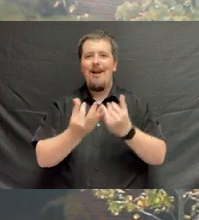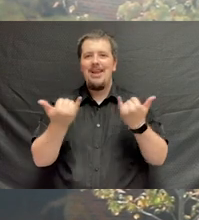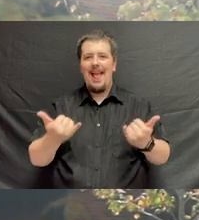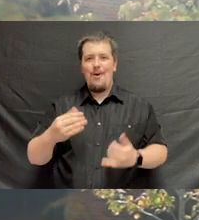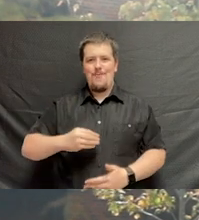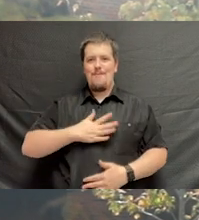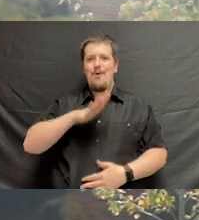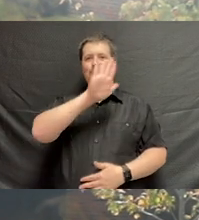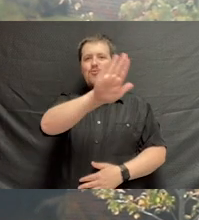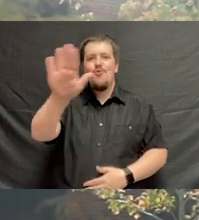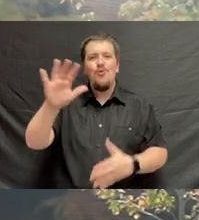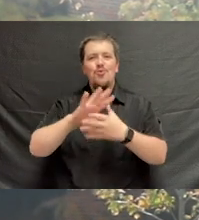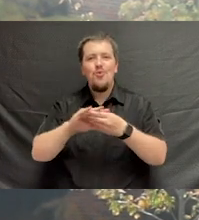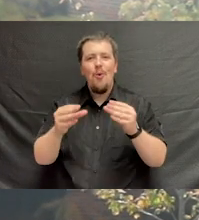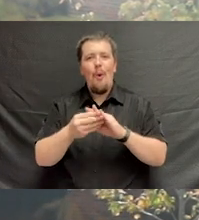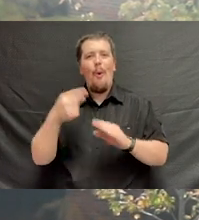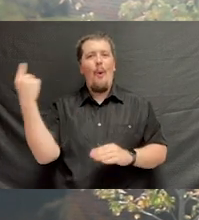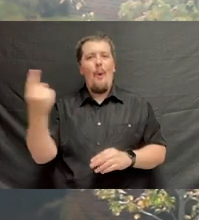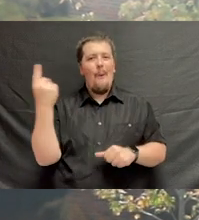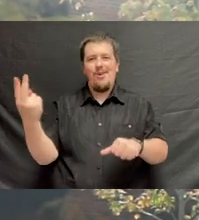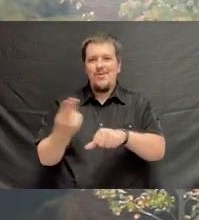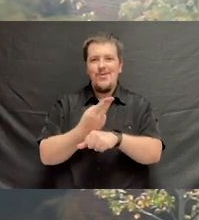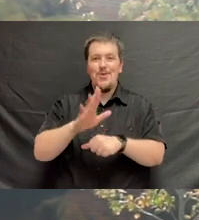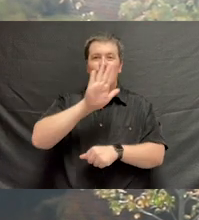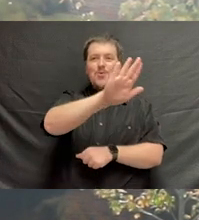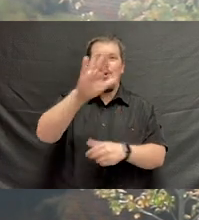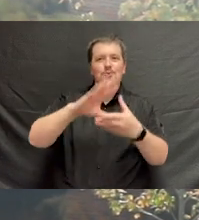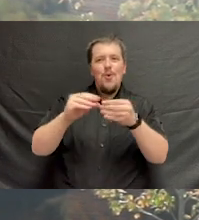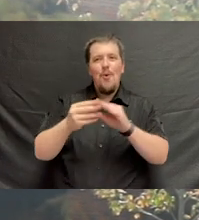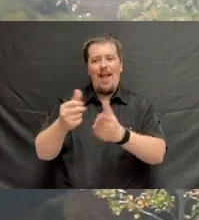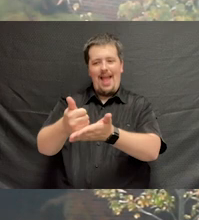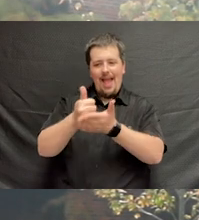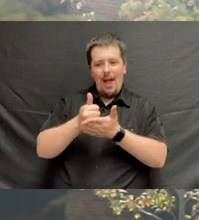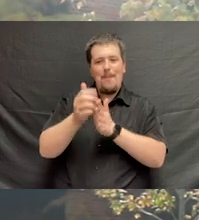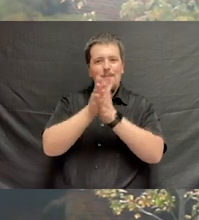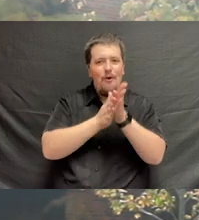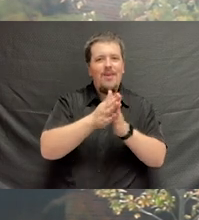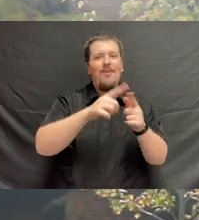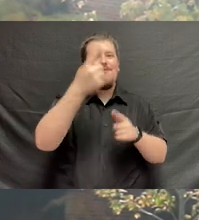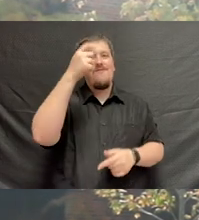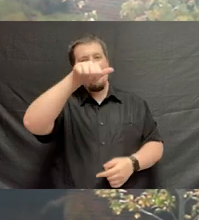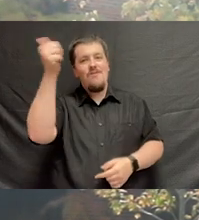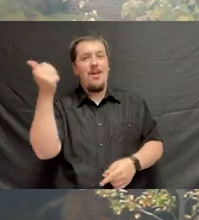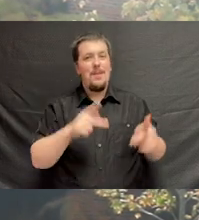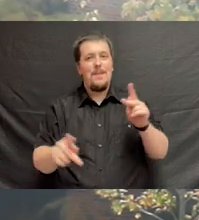We are inspired by your stories and we will always be using your stories to help motivate others.